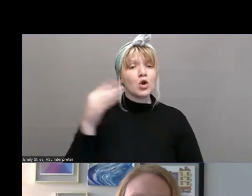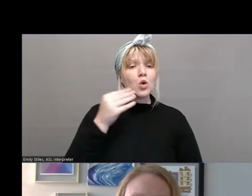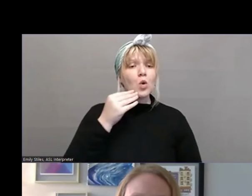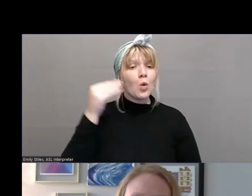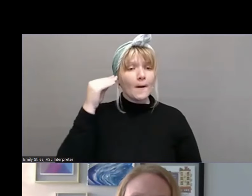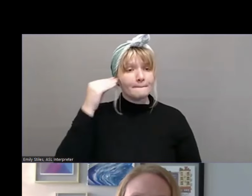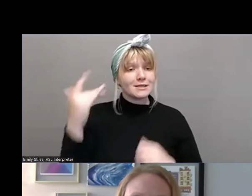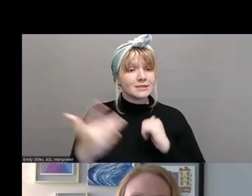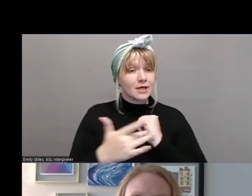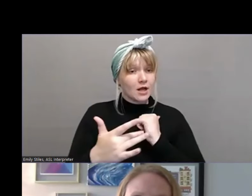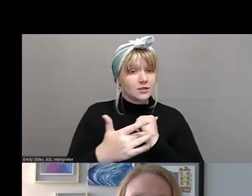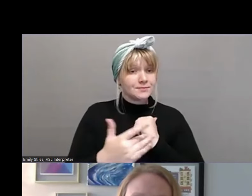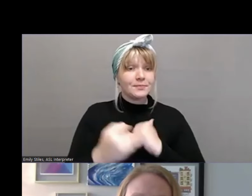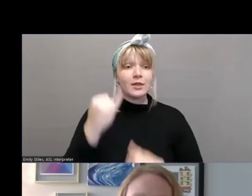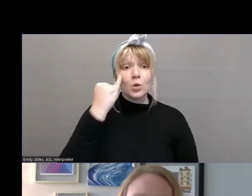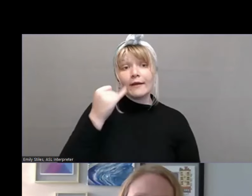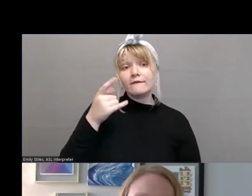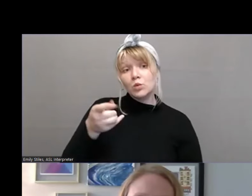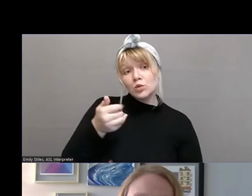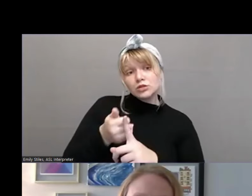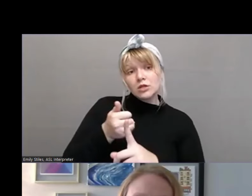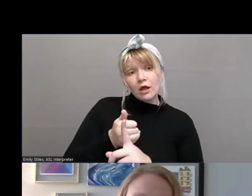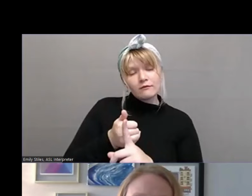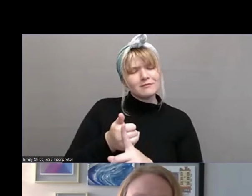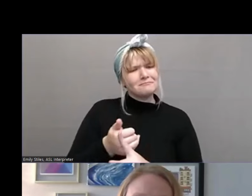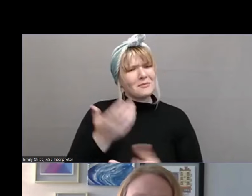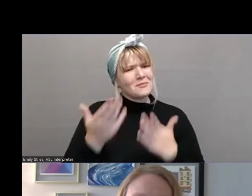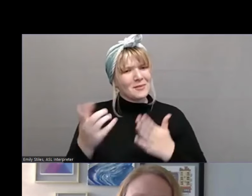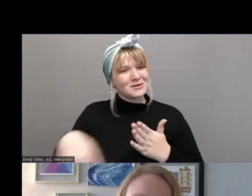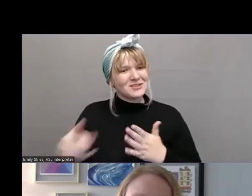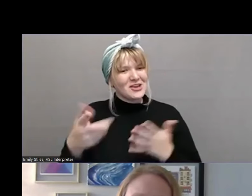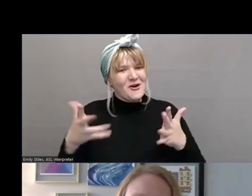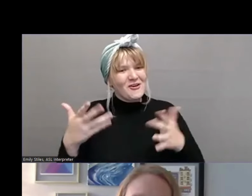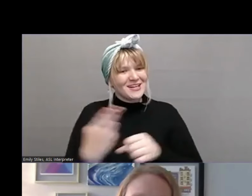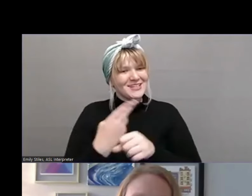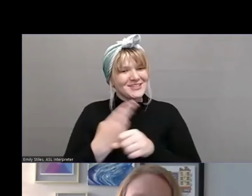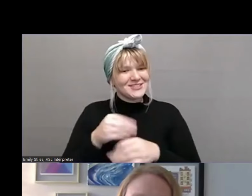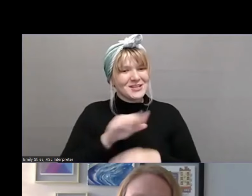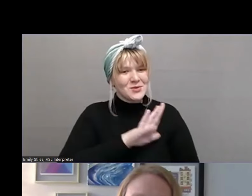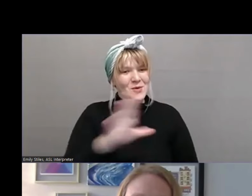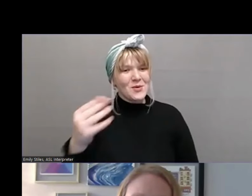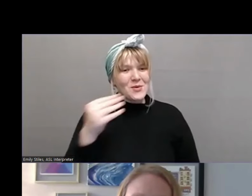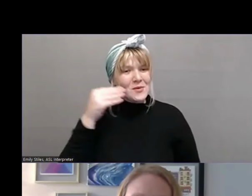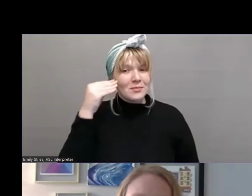Probably a lot of you use this in your own homes, maybe not realize it, these are things like Alexa.